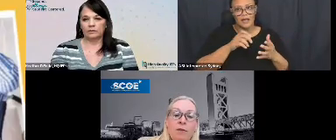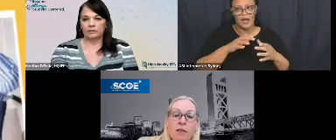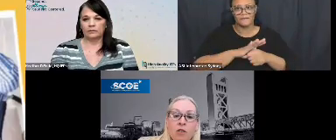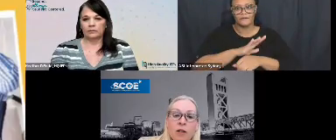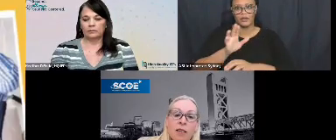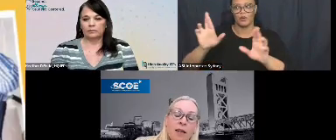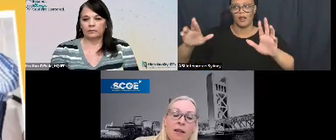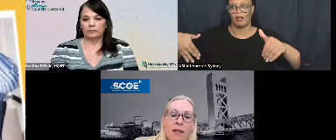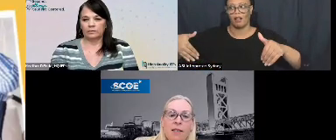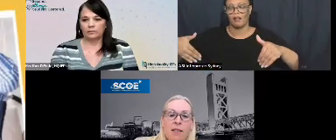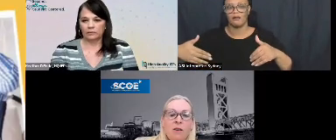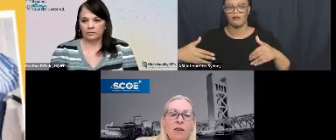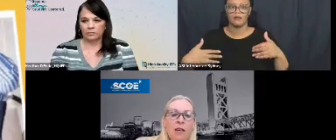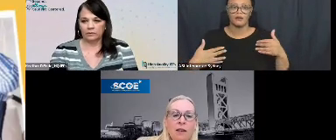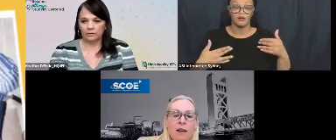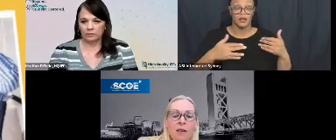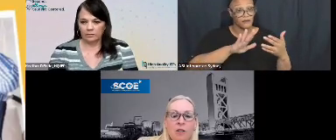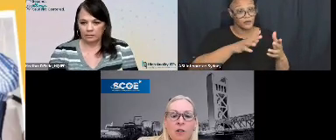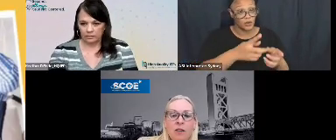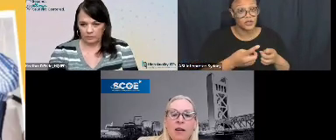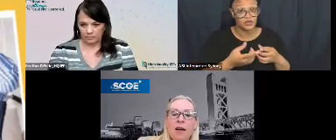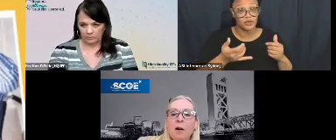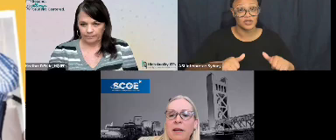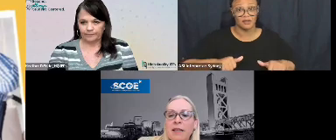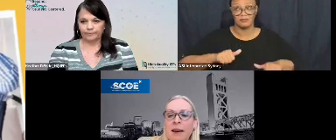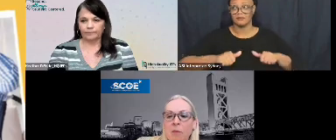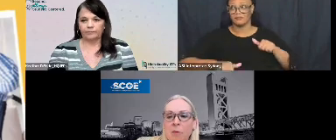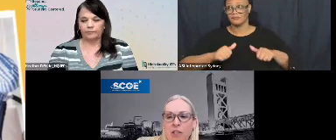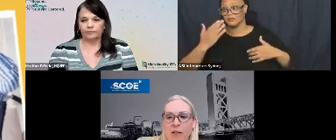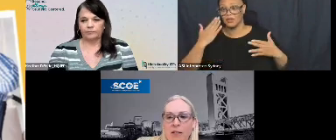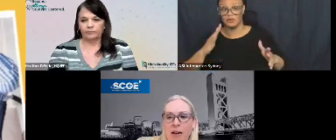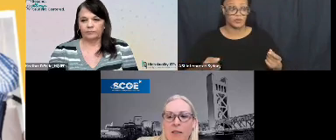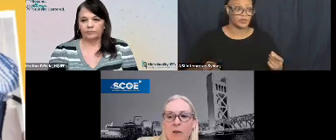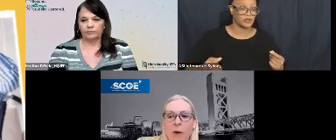you have a district that is still a little uncertain, please have them reach out to us